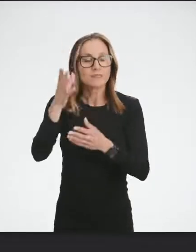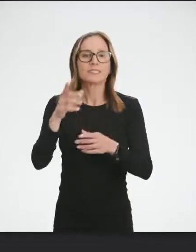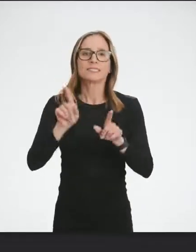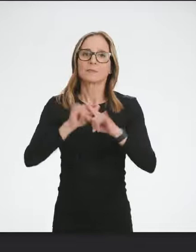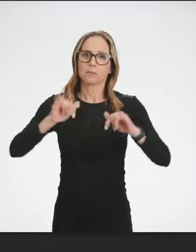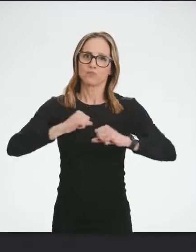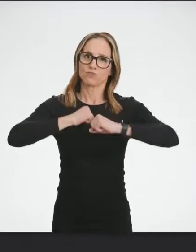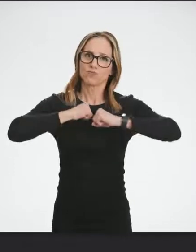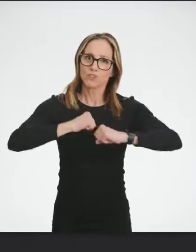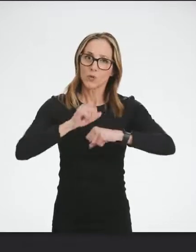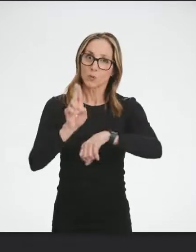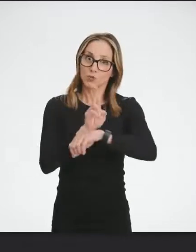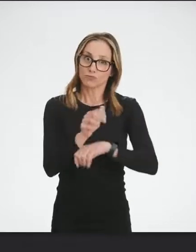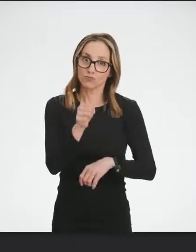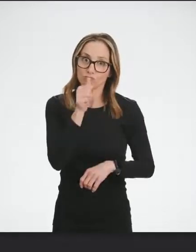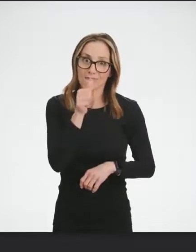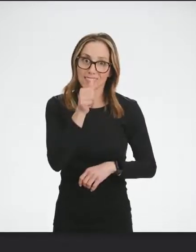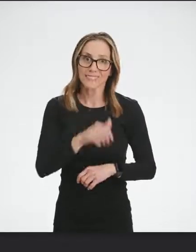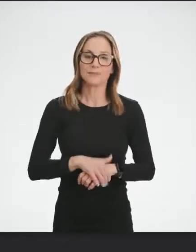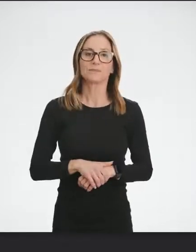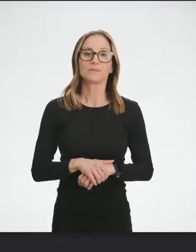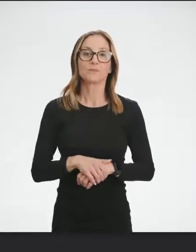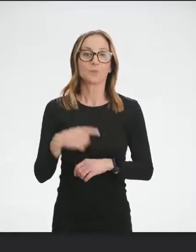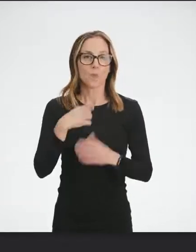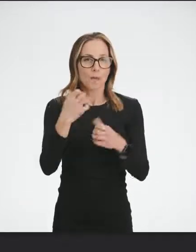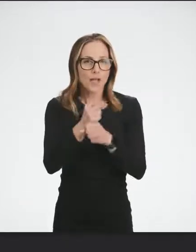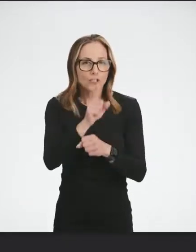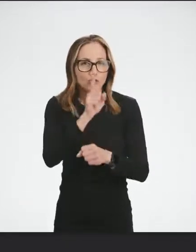Because we want to make it easy for you to get started with WeatherKit, we're including